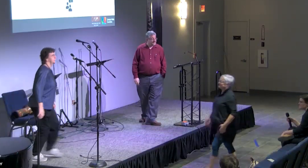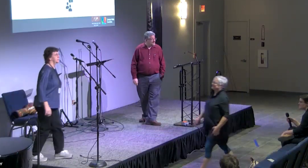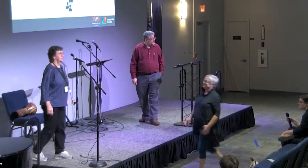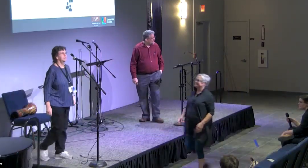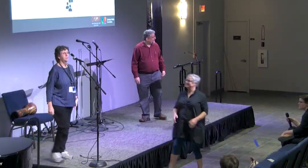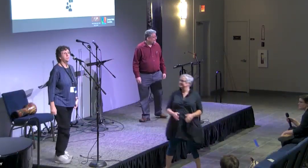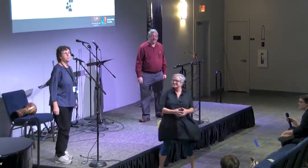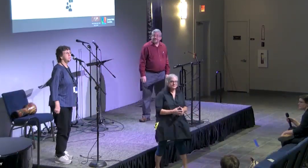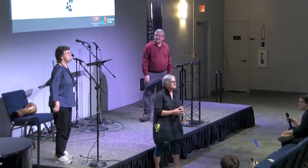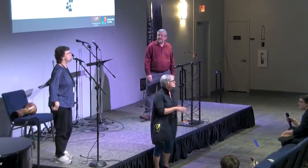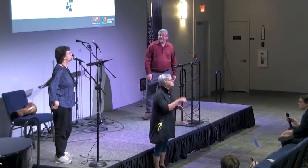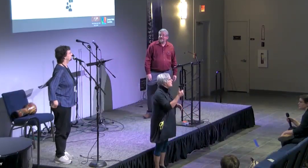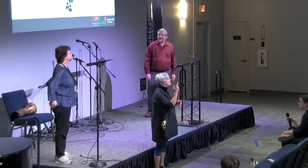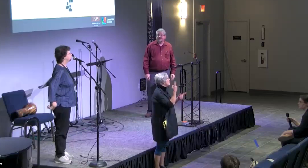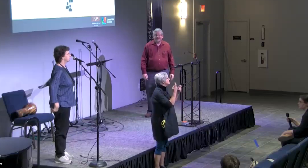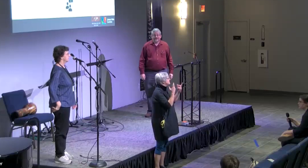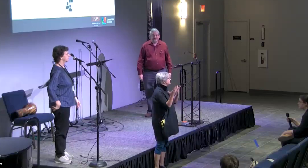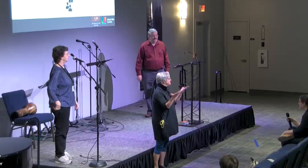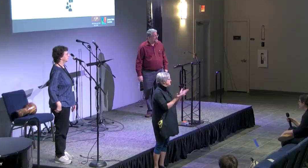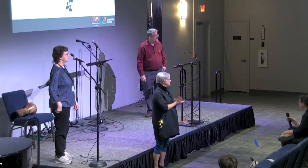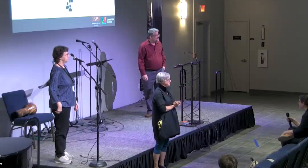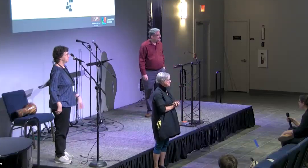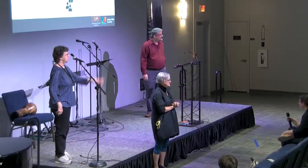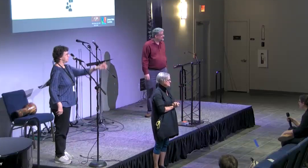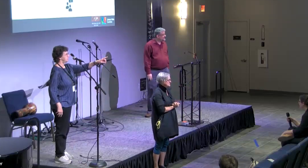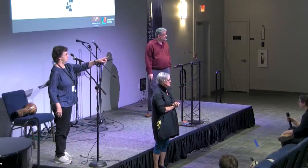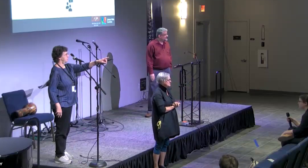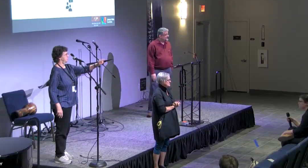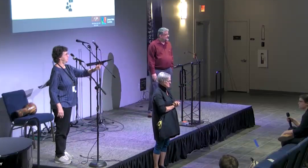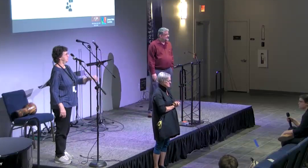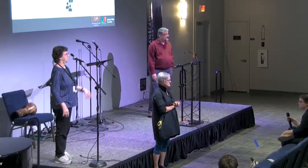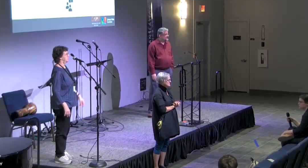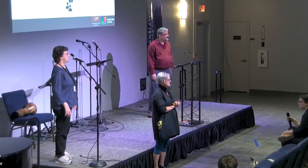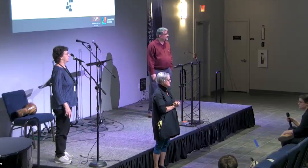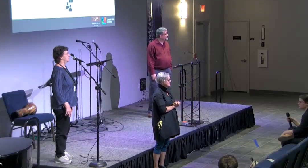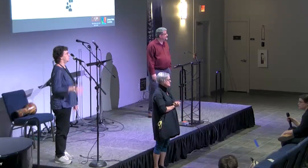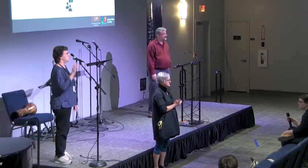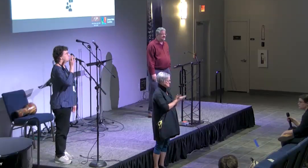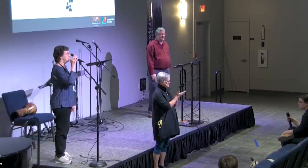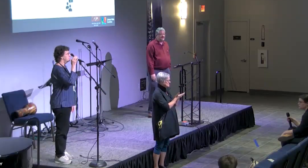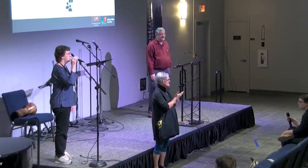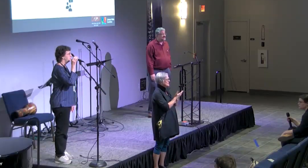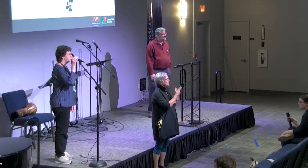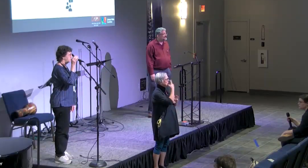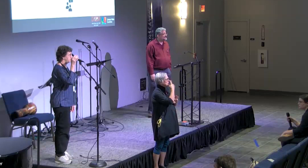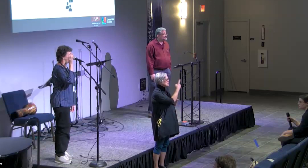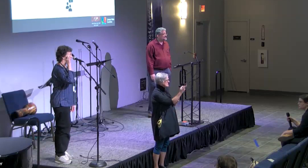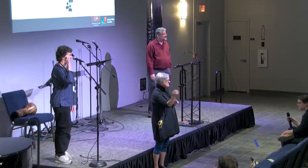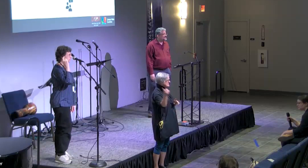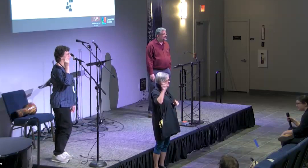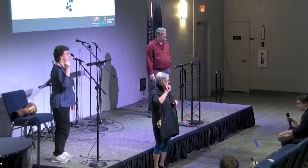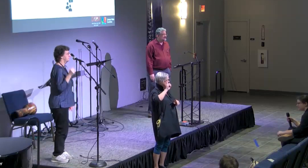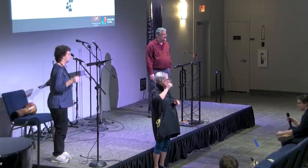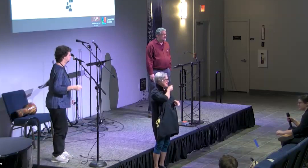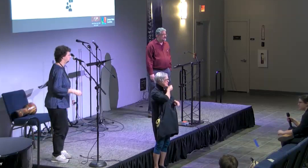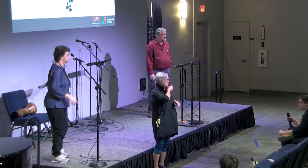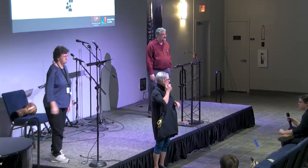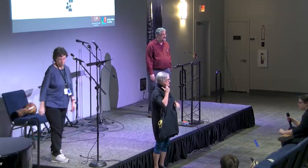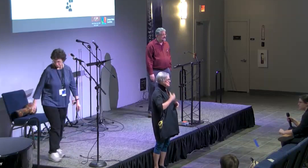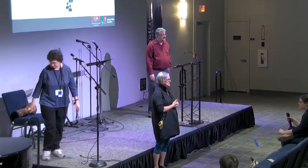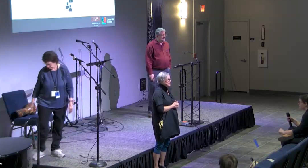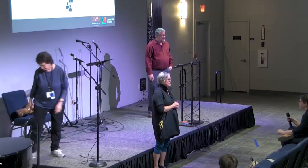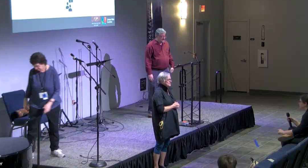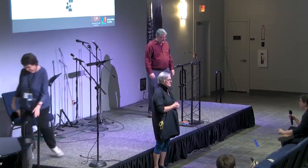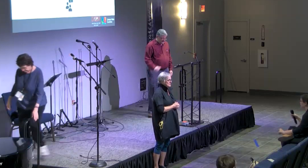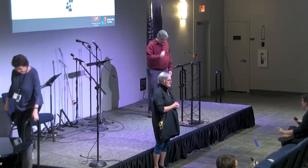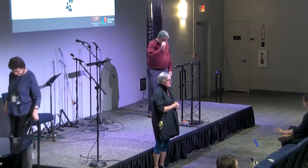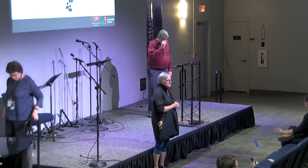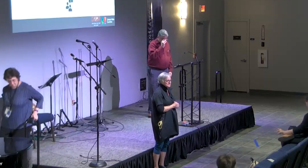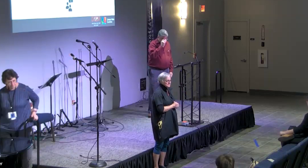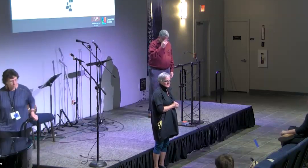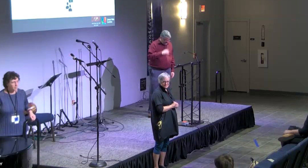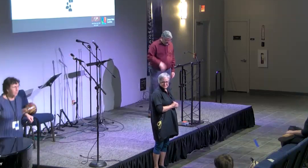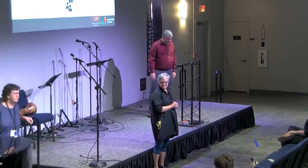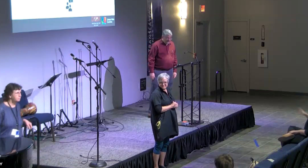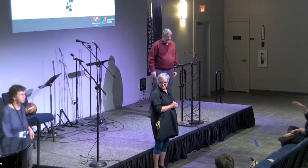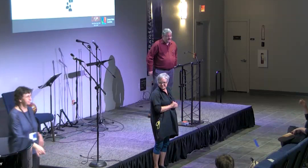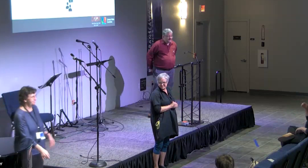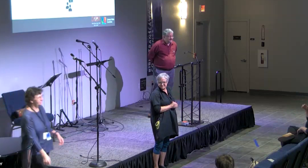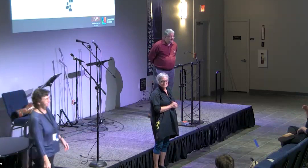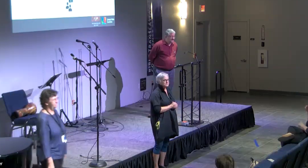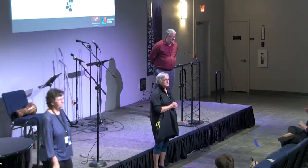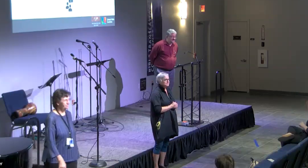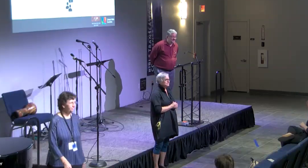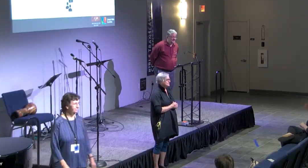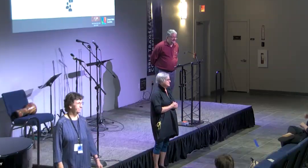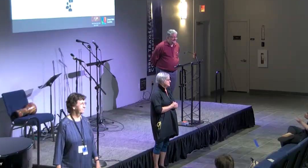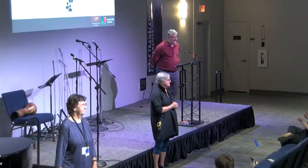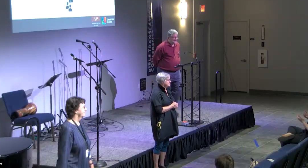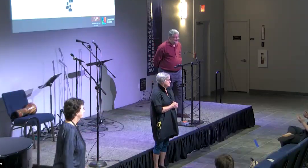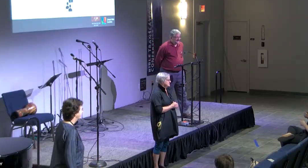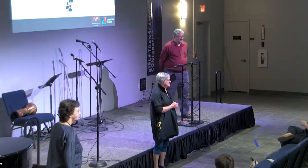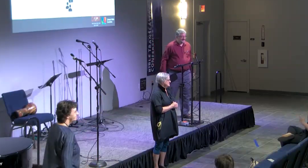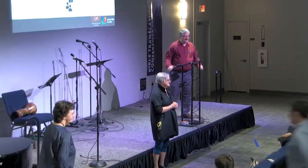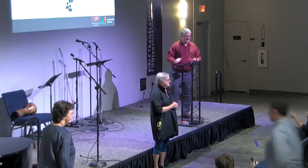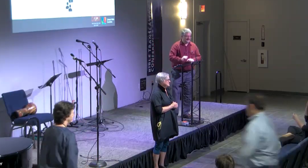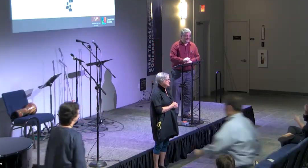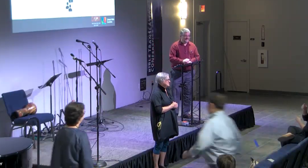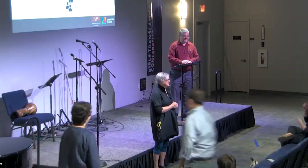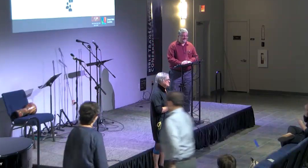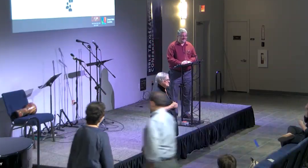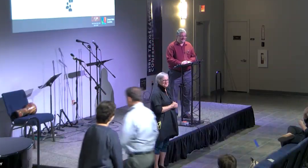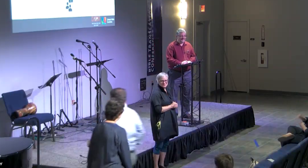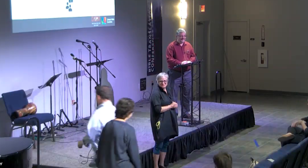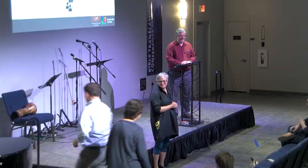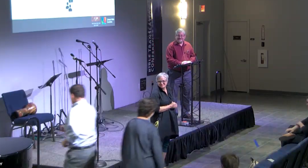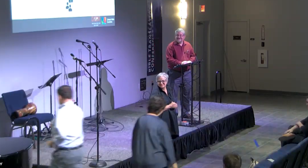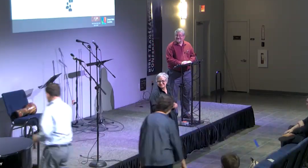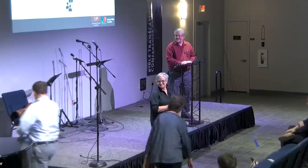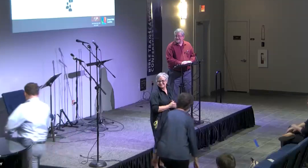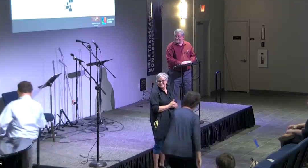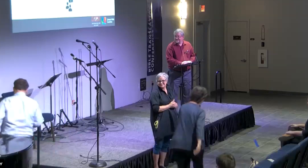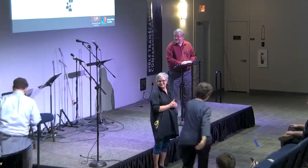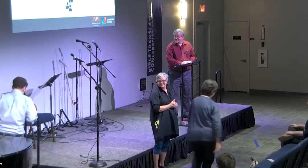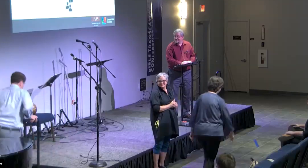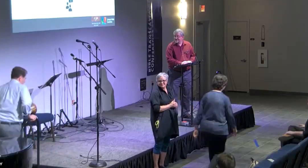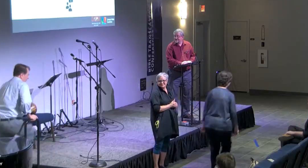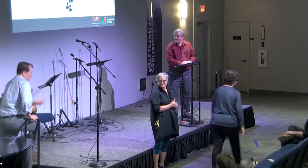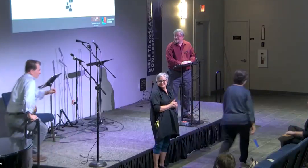Other questions? Yes, up there. Yeah. I'm gonna come up and speak into the microphone.